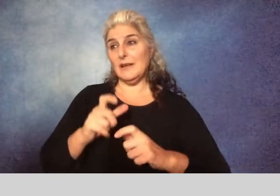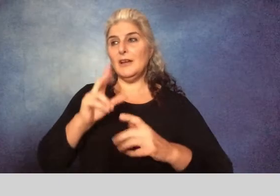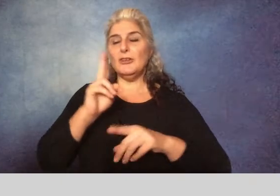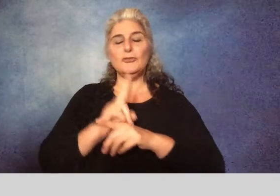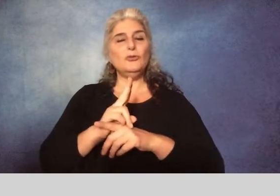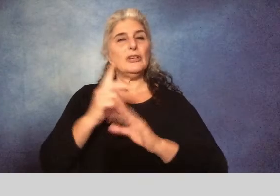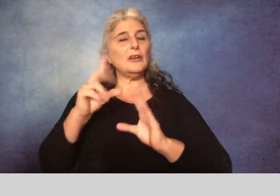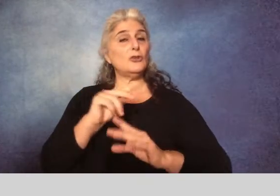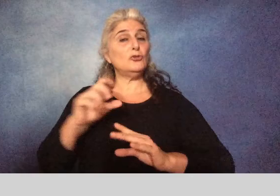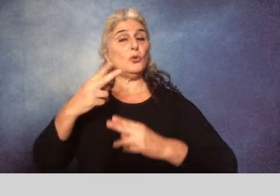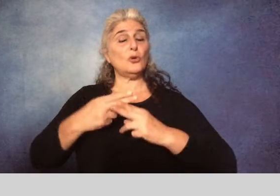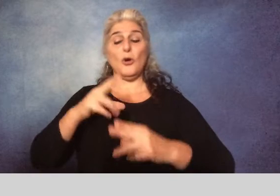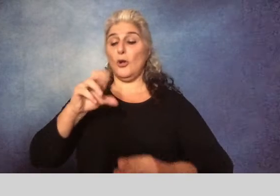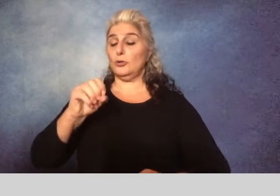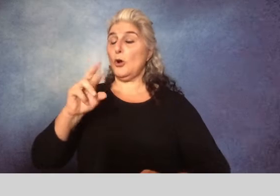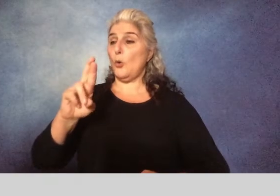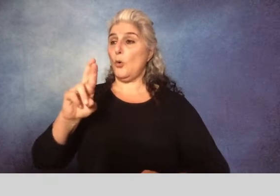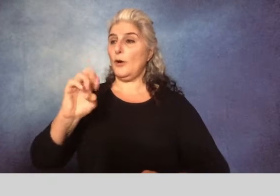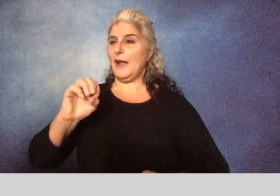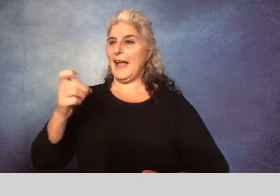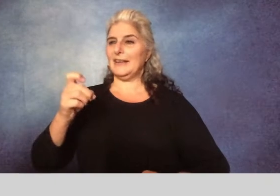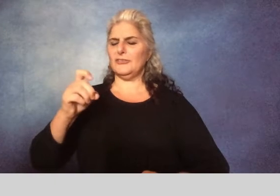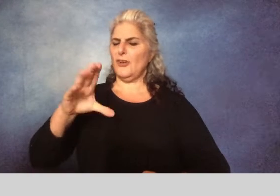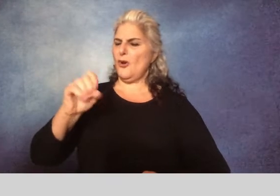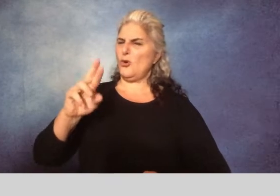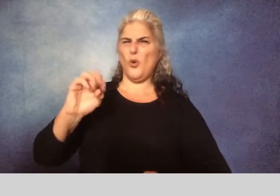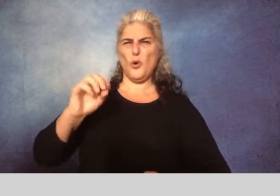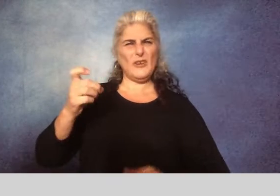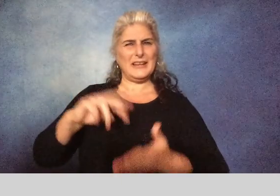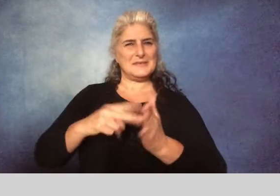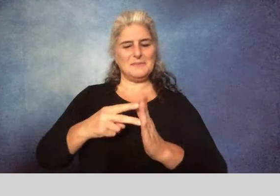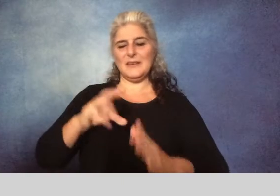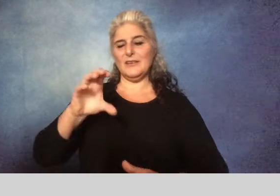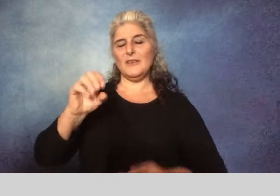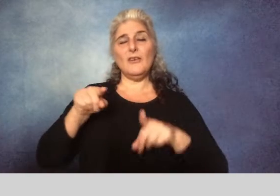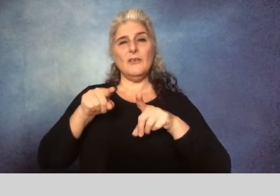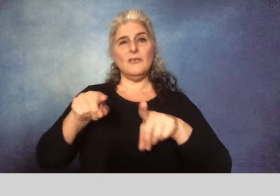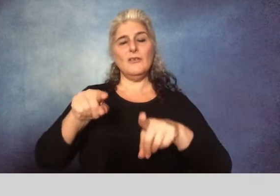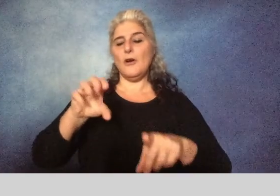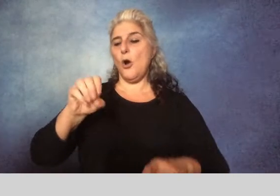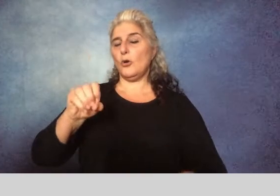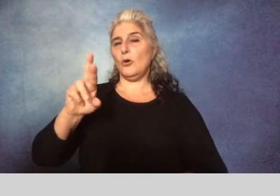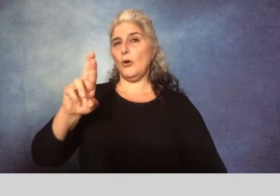CorEx is short for Correlation Explanation. And this method can eliminate underlying relationships in the data.